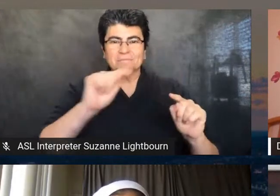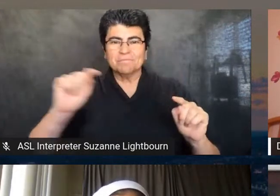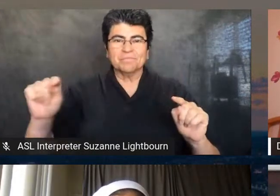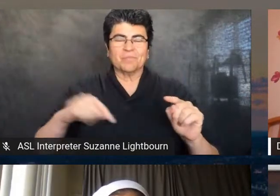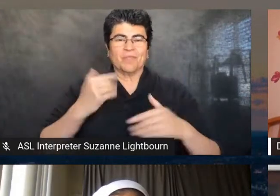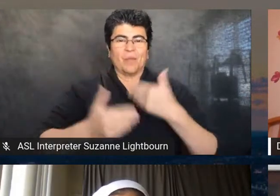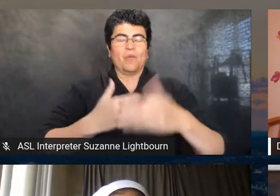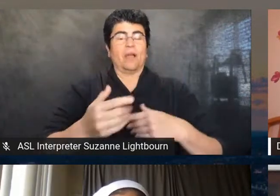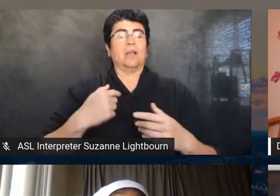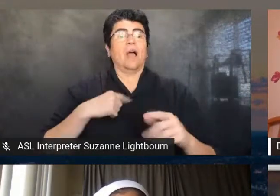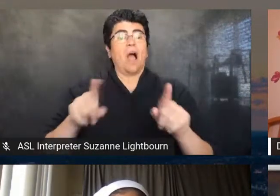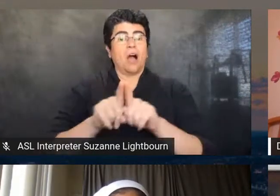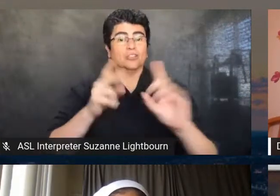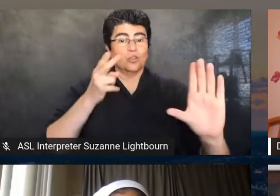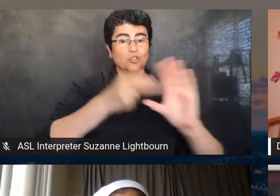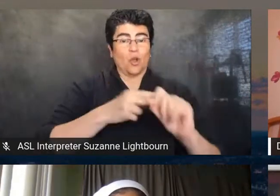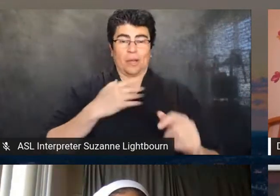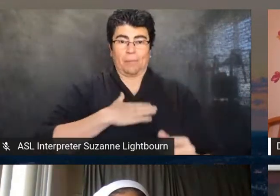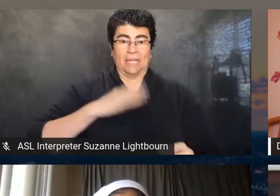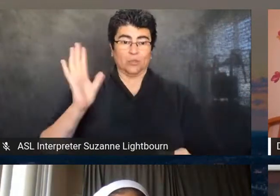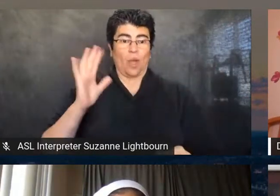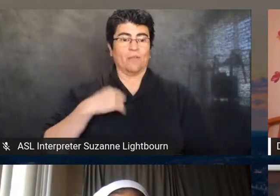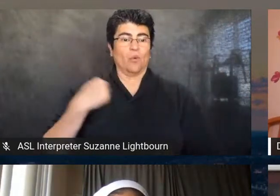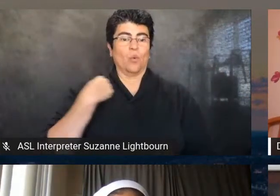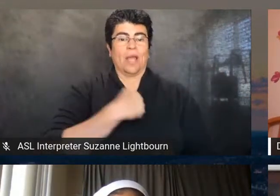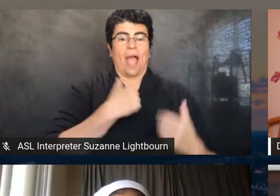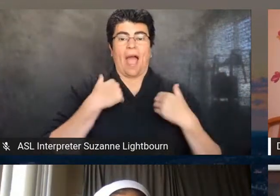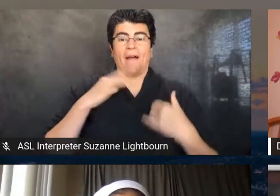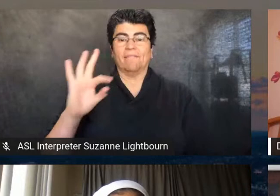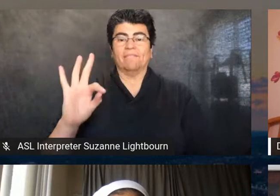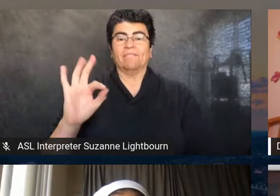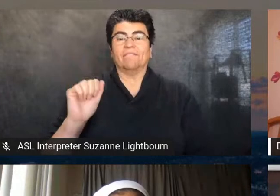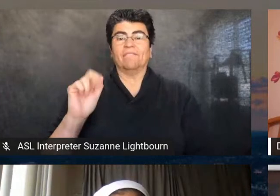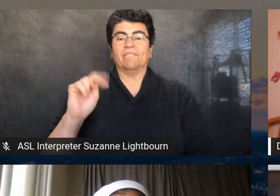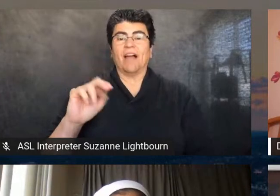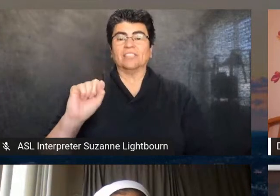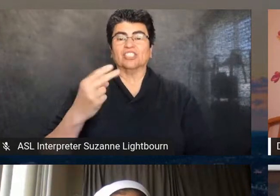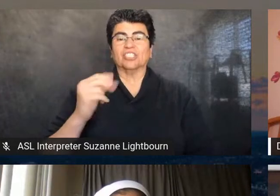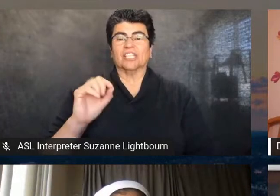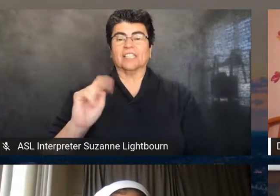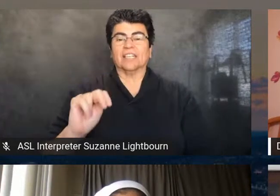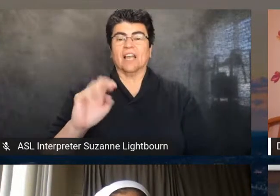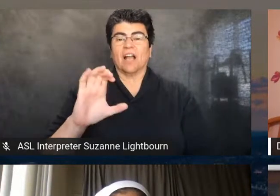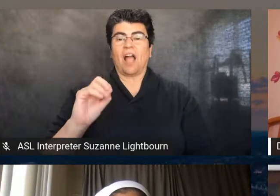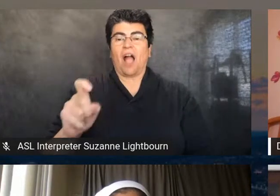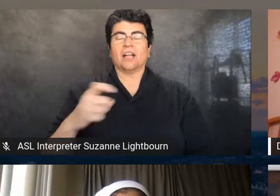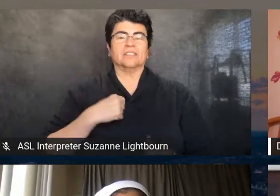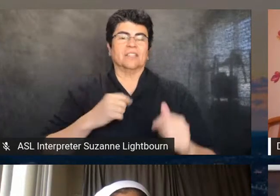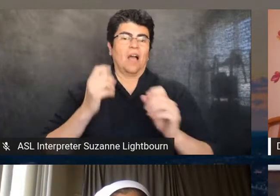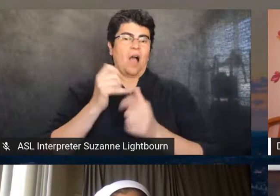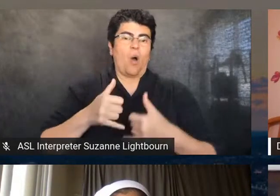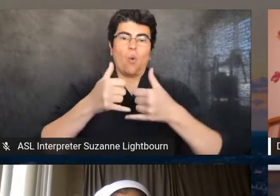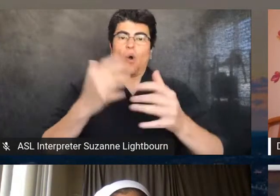Also joining us, please wave, we have Fanshan Cox, an award winning playwright, actor, producer and educator.